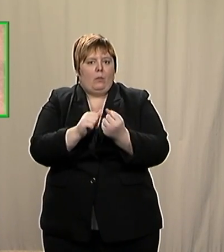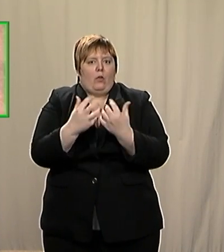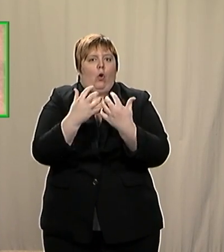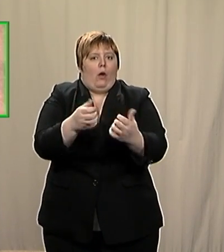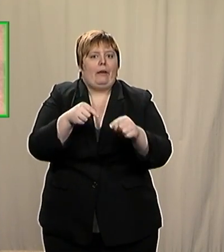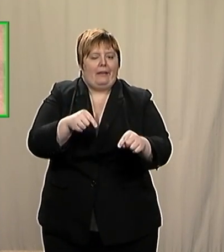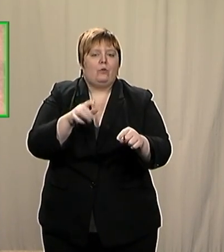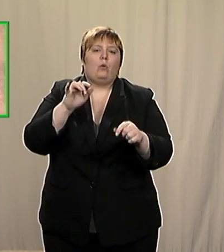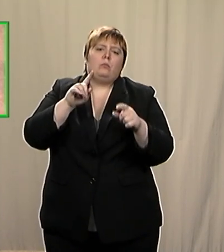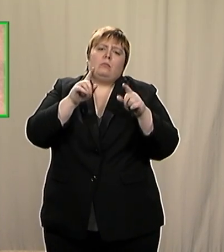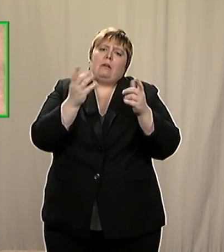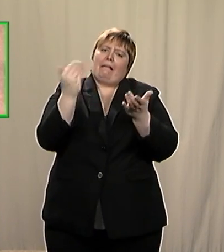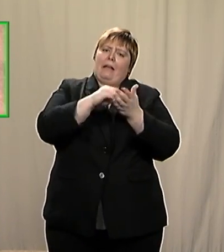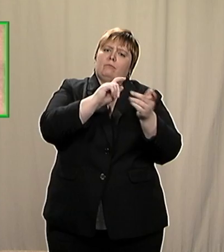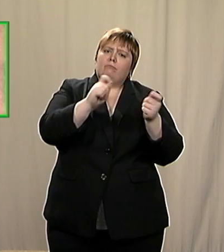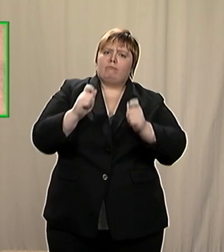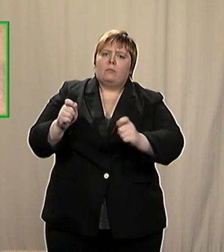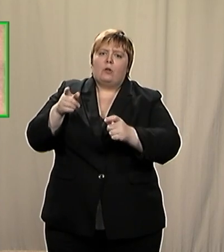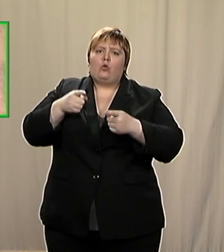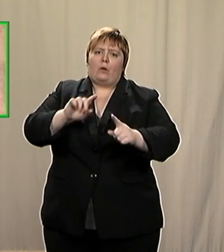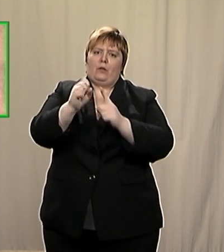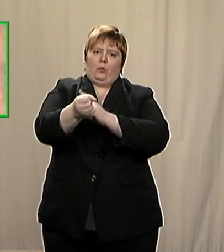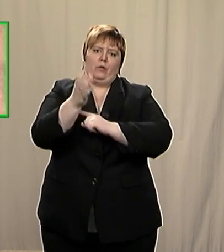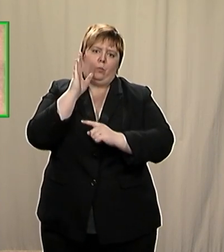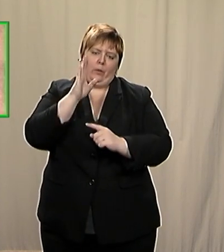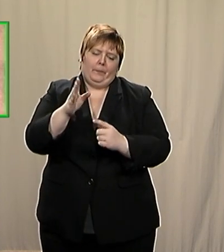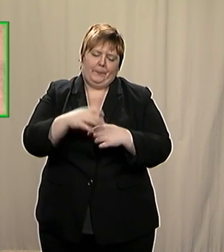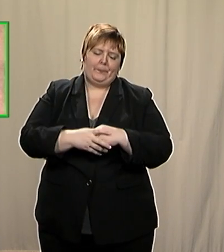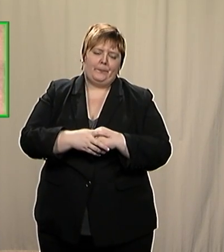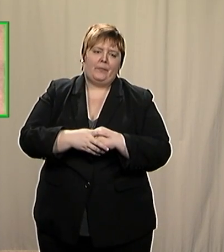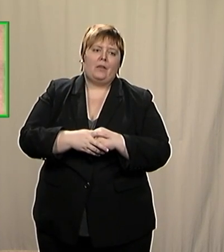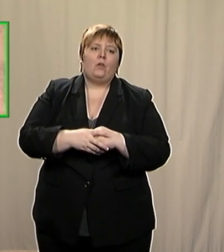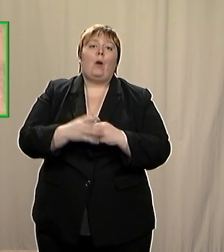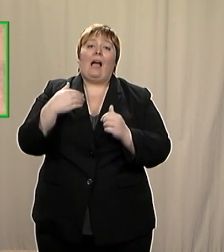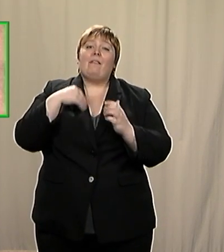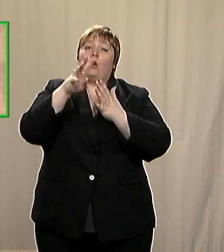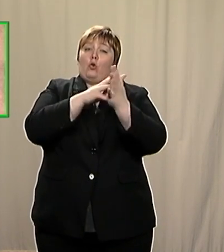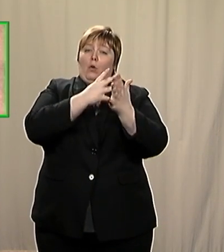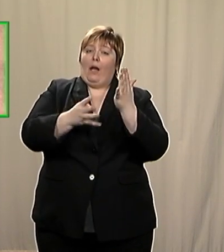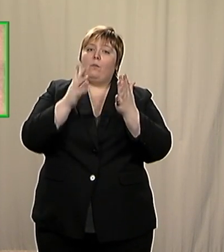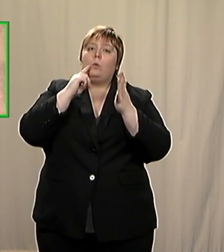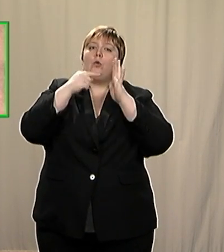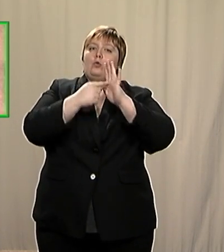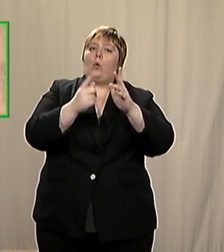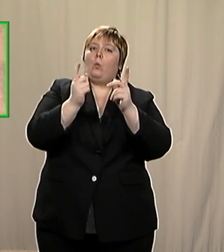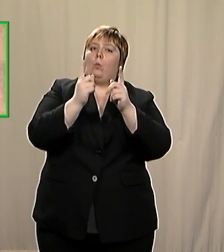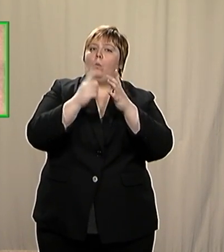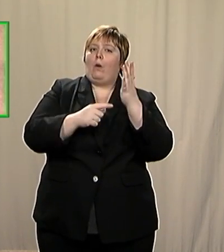and how the situation unfolds. Let's go to a couple slides graphically to see this.